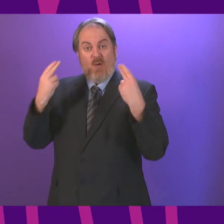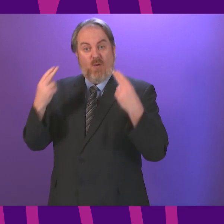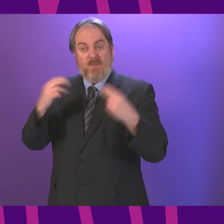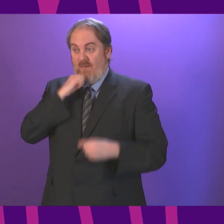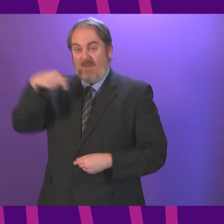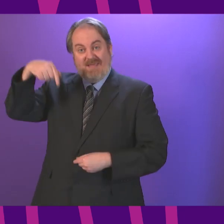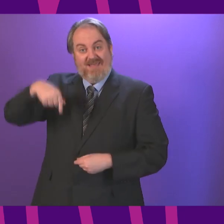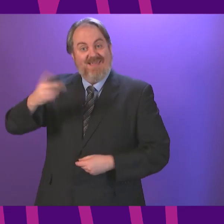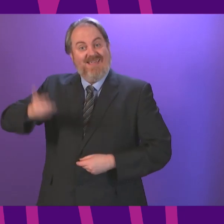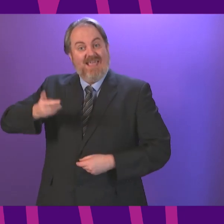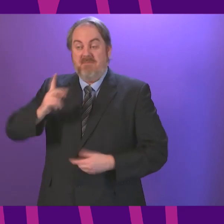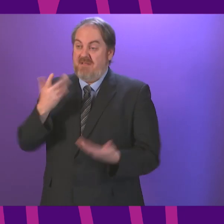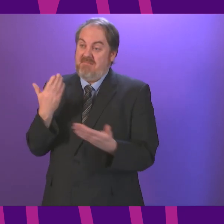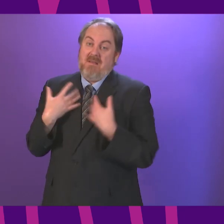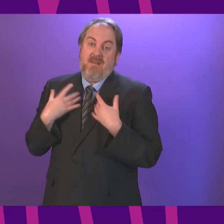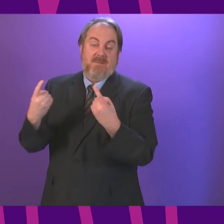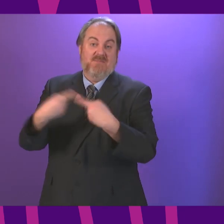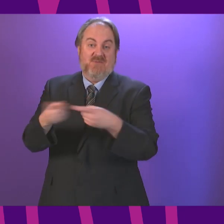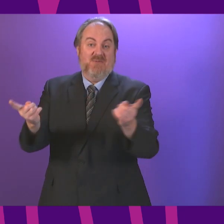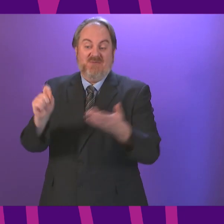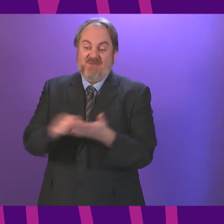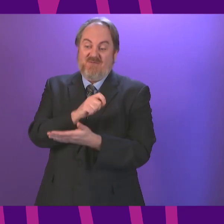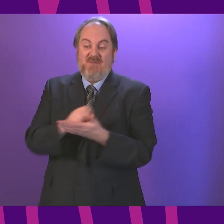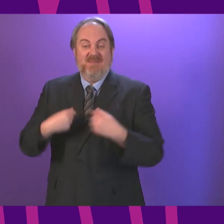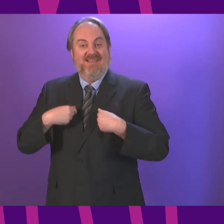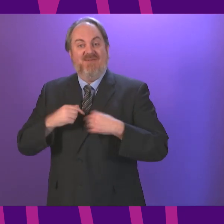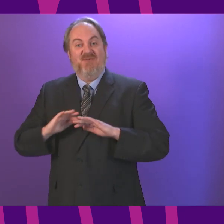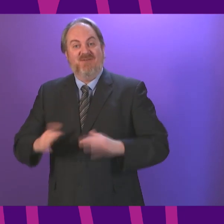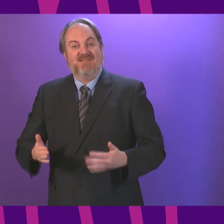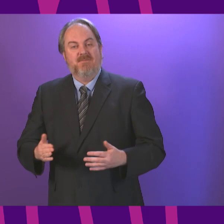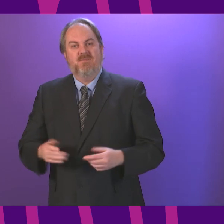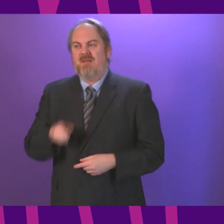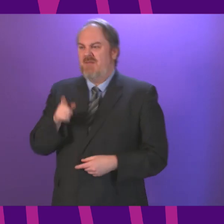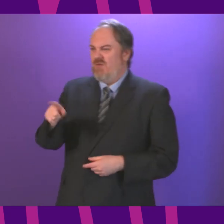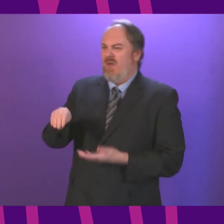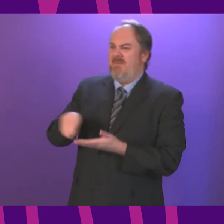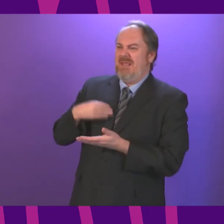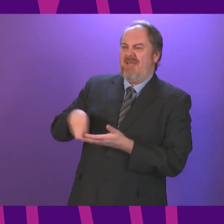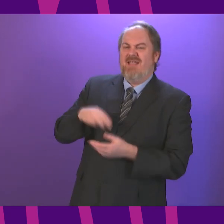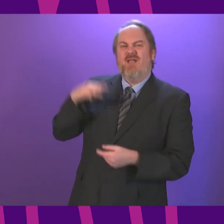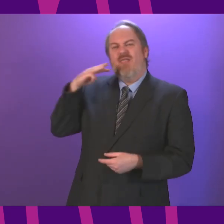people. While Ruth Davidson is off taking £300 a day to sit in the unelected House of Lords, those